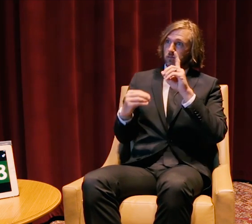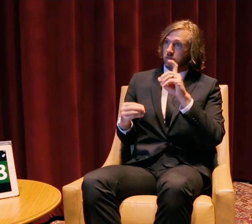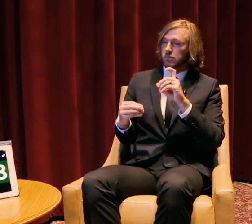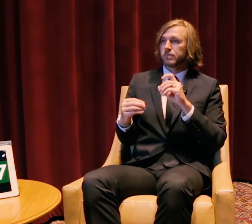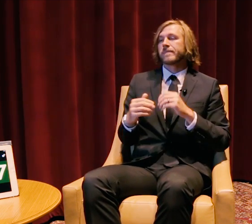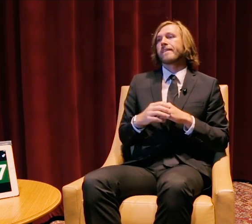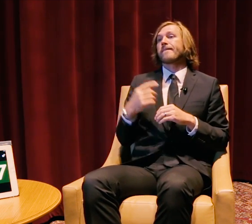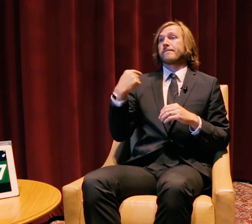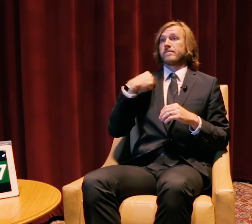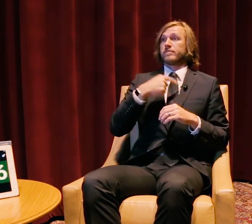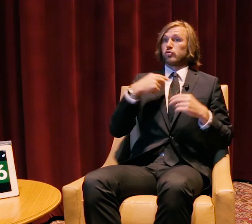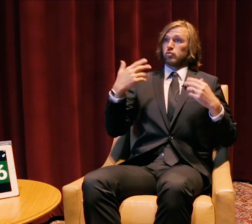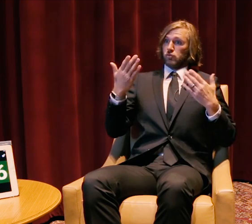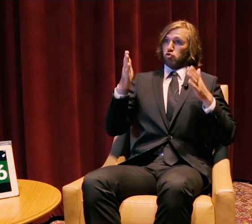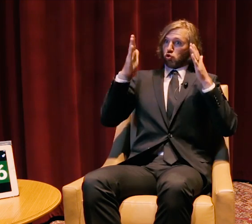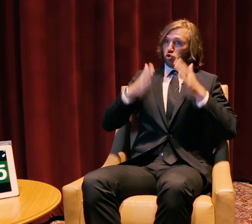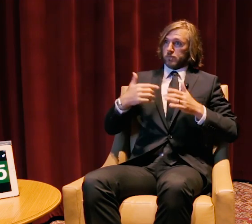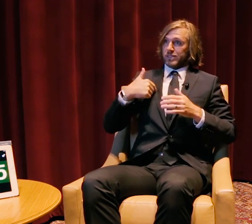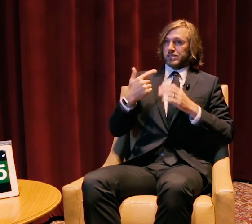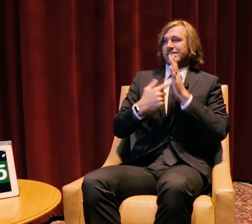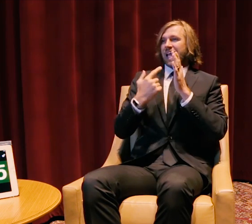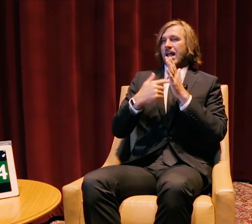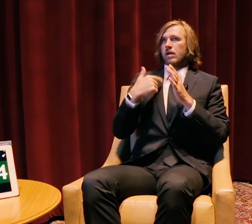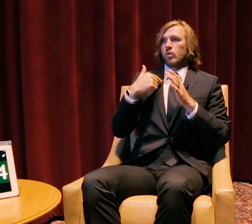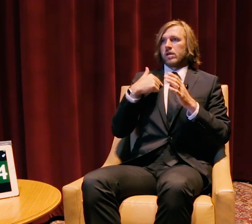We, as humans, will sometimes elevate problems